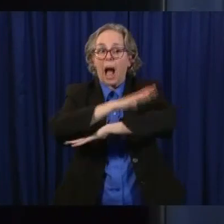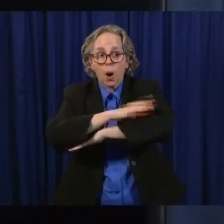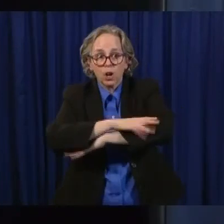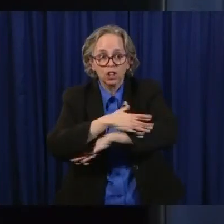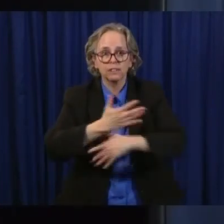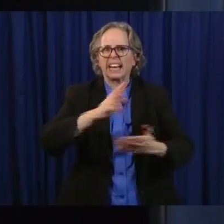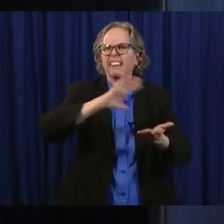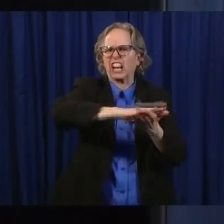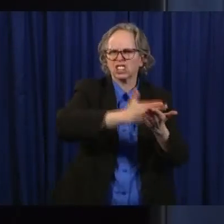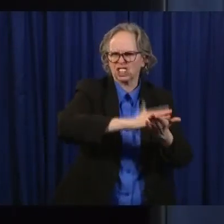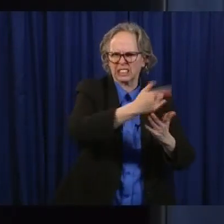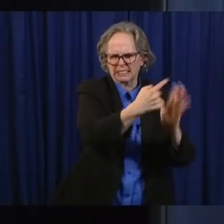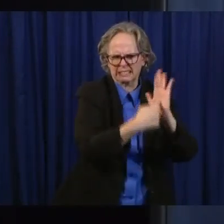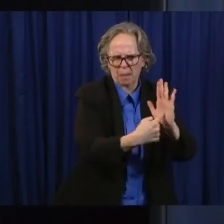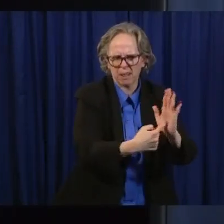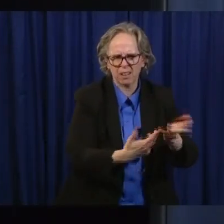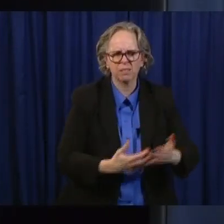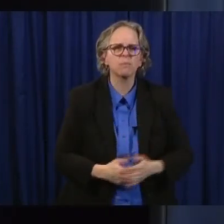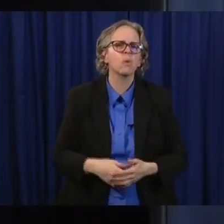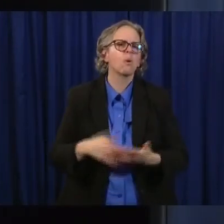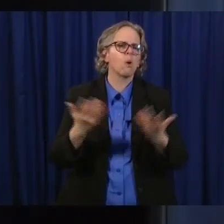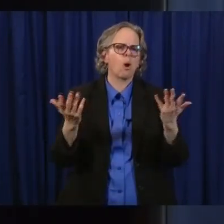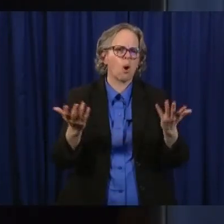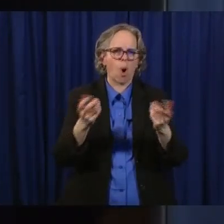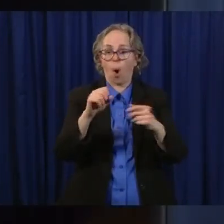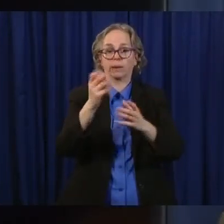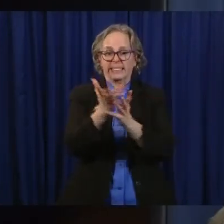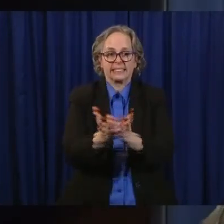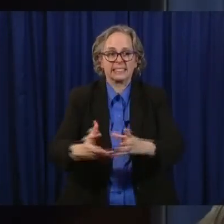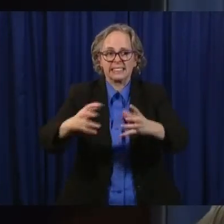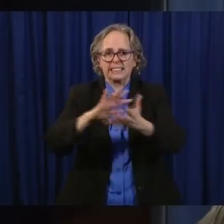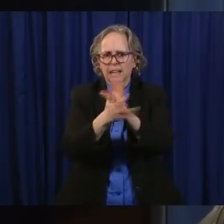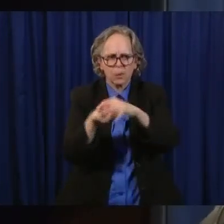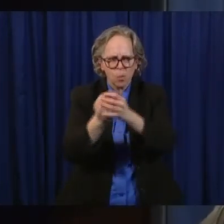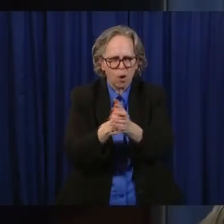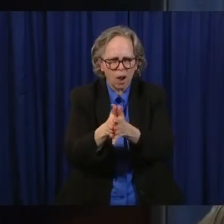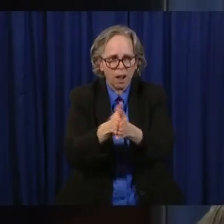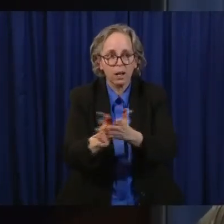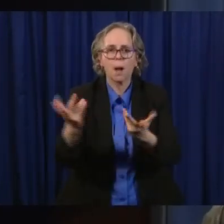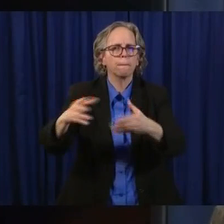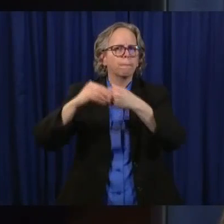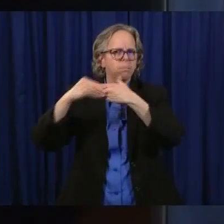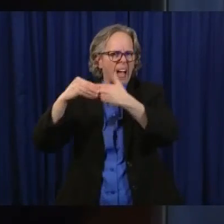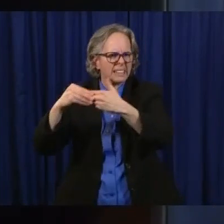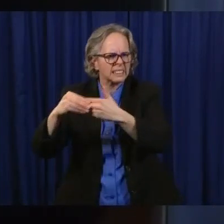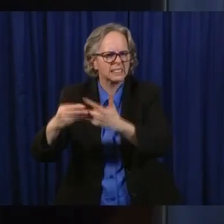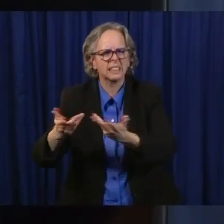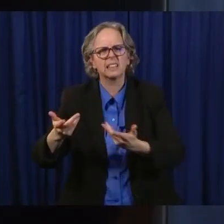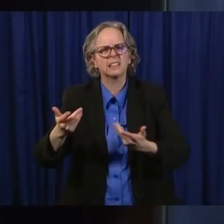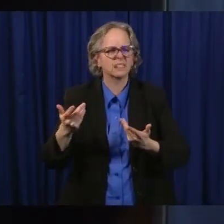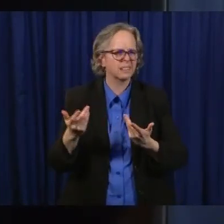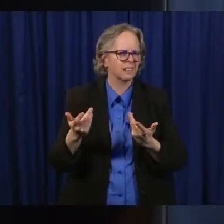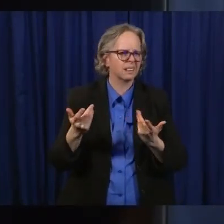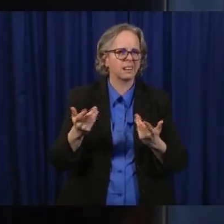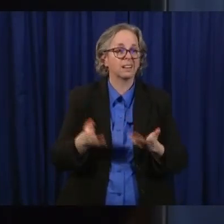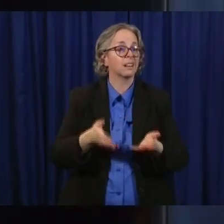ON THE BOTTOM ACCESS ON THE HORIZONTAL, YOU ARE SEEING DIFFERENT SERVICE TYPES. CERAMIC LIKE YOU WOULD GET ON A COUNTERTOP OR THINGS LIKE THAT.